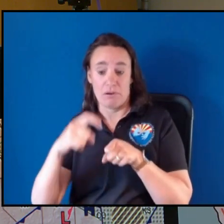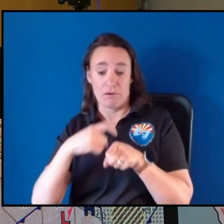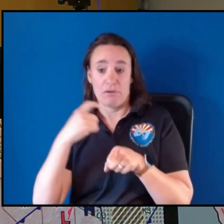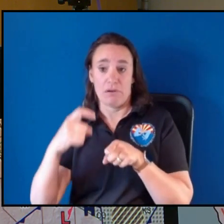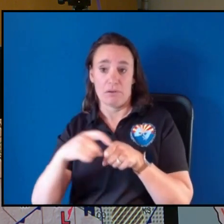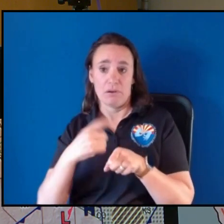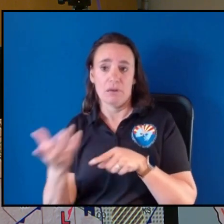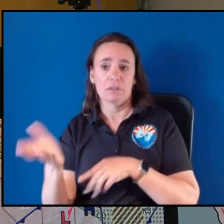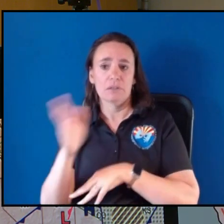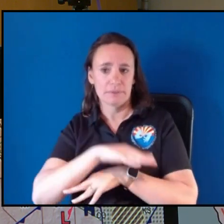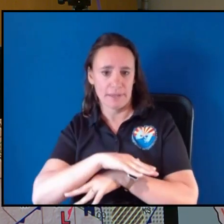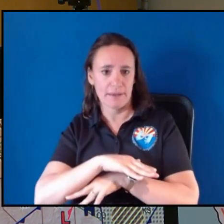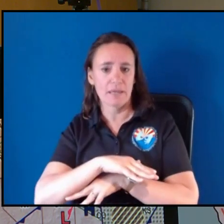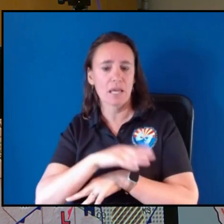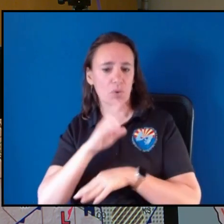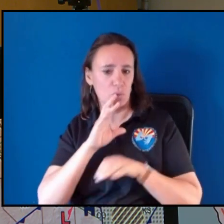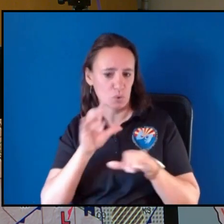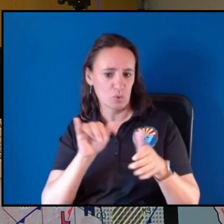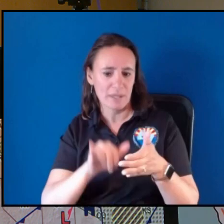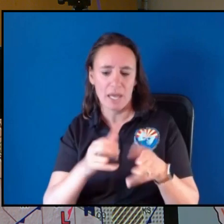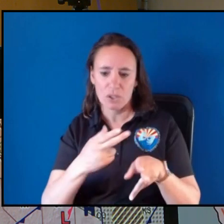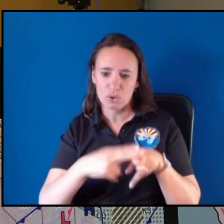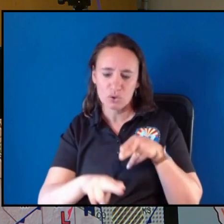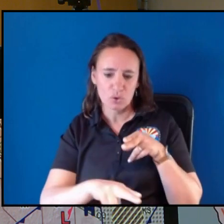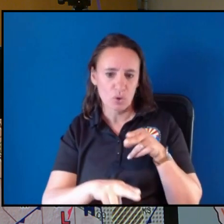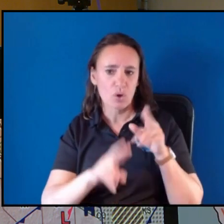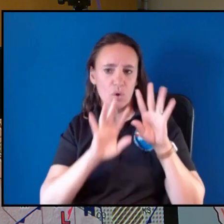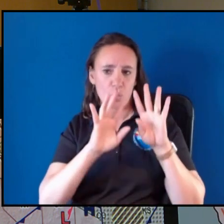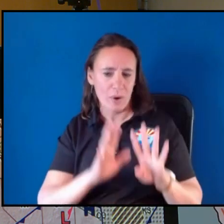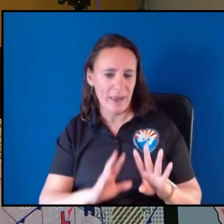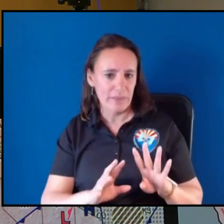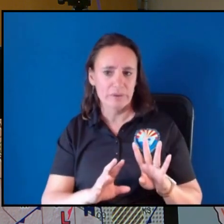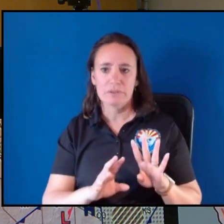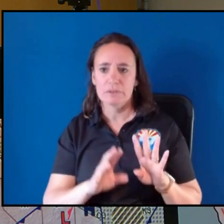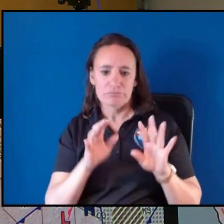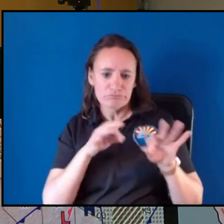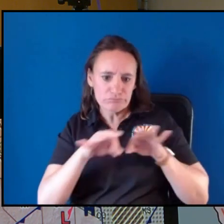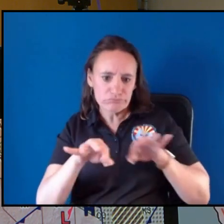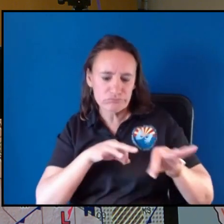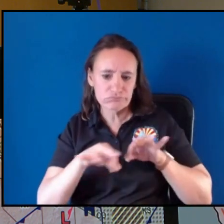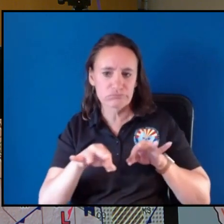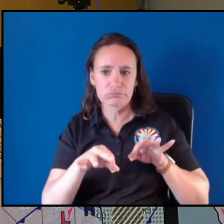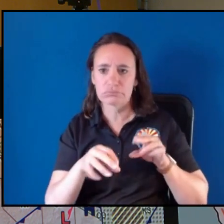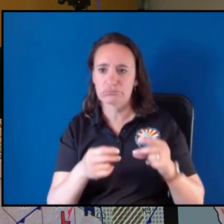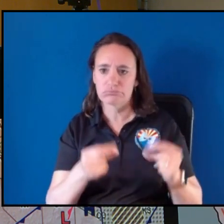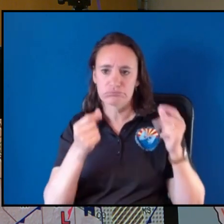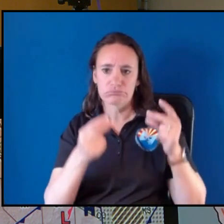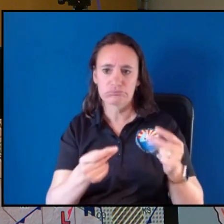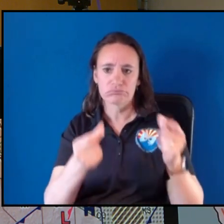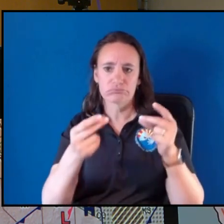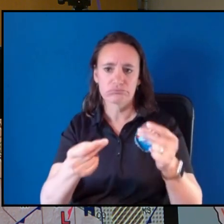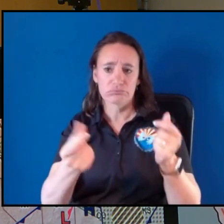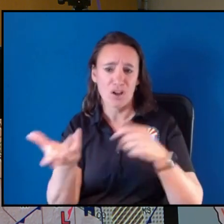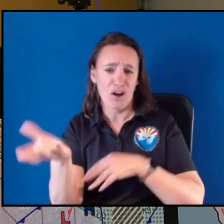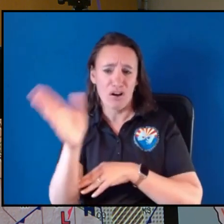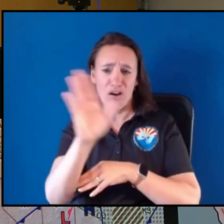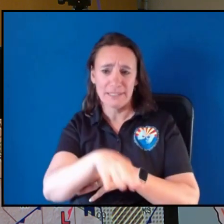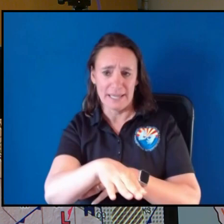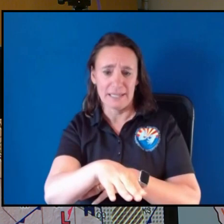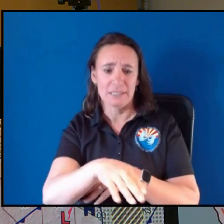kind of quick weather briefings on the fly all day long just to try to help them know what to do. Or to know how what